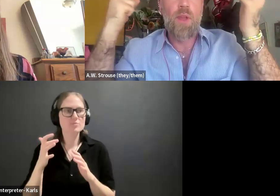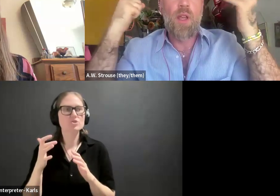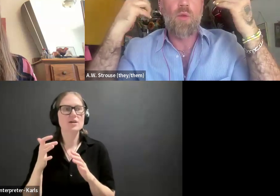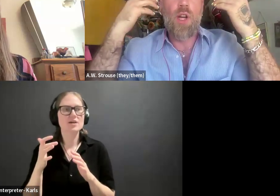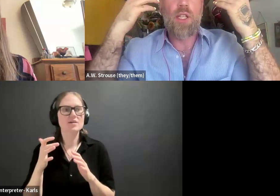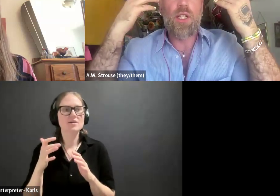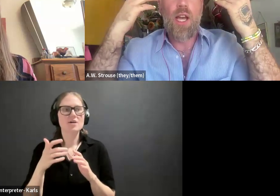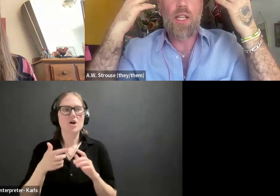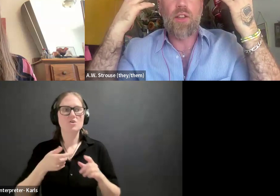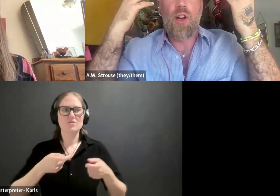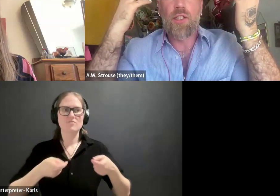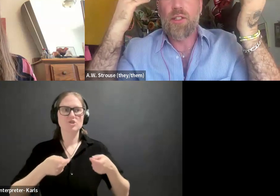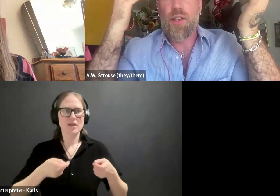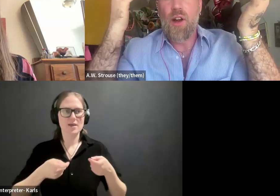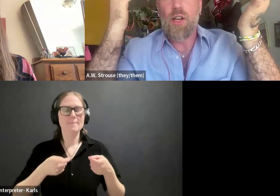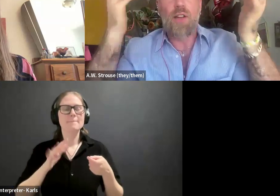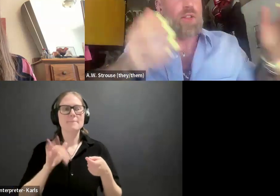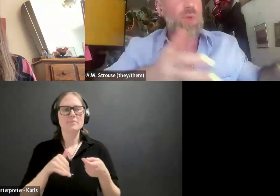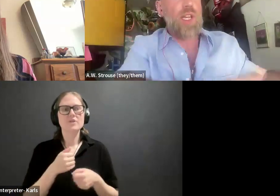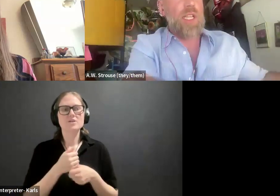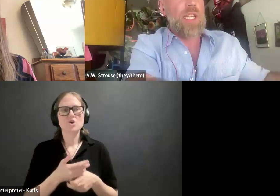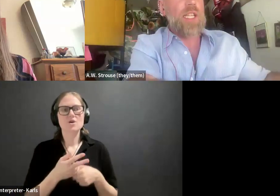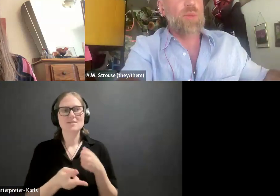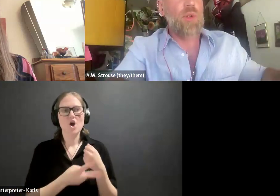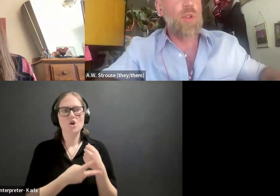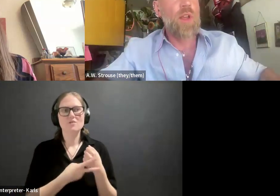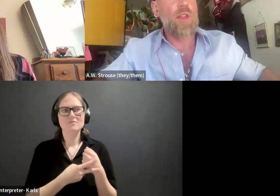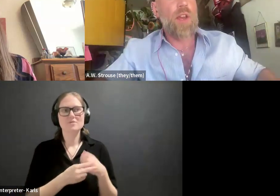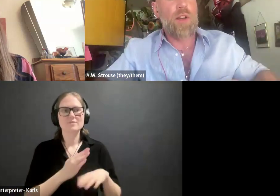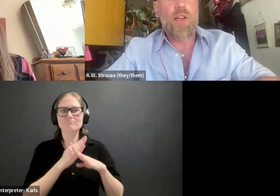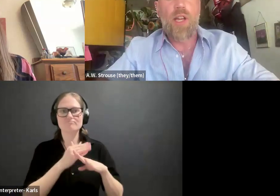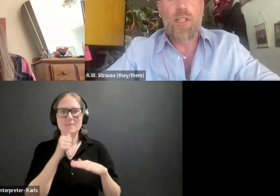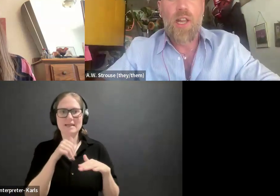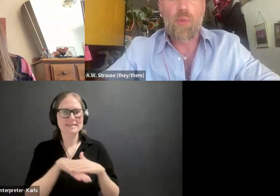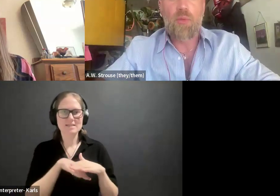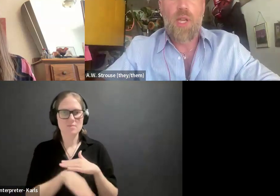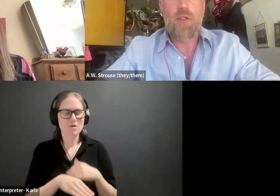Which has caused the archives to be inaccessible. They are just now being made